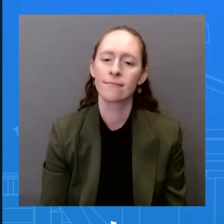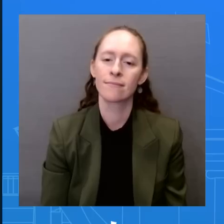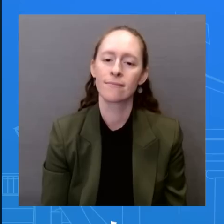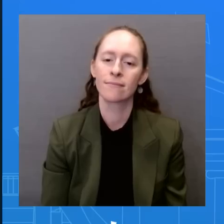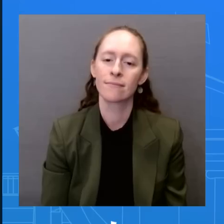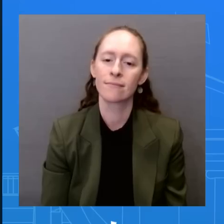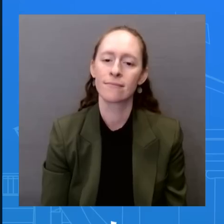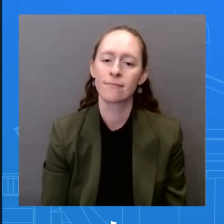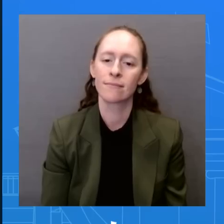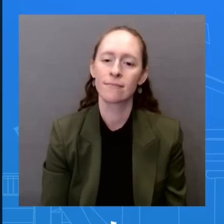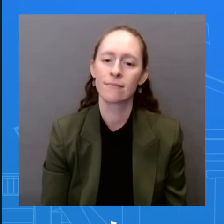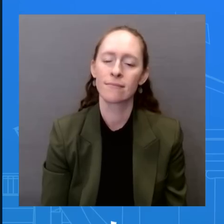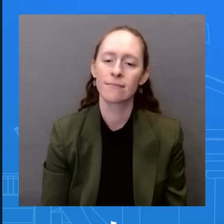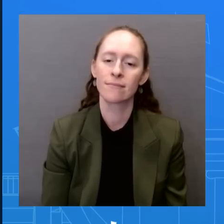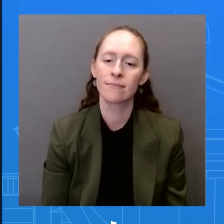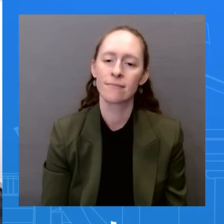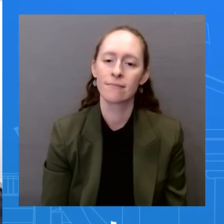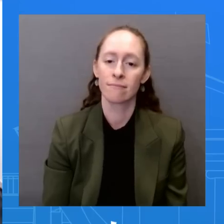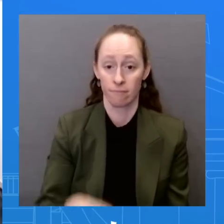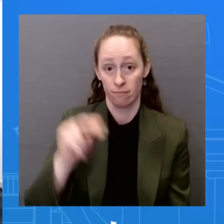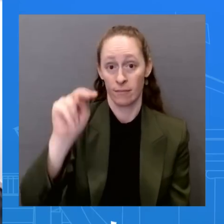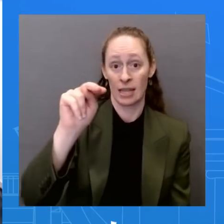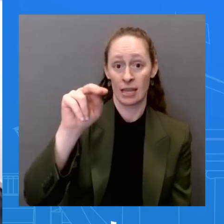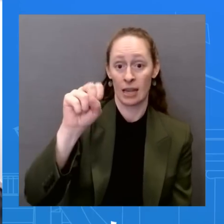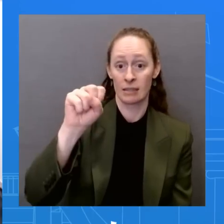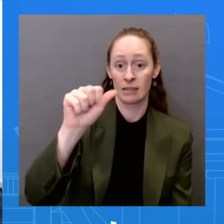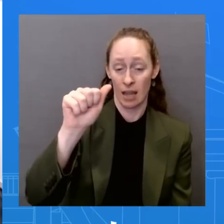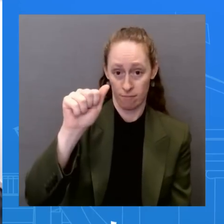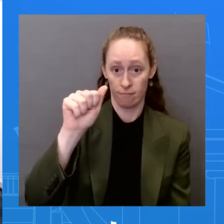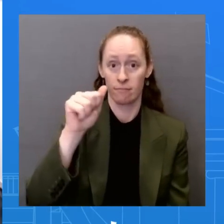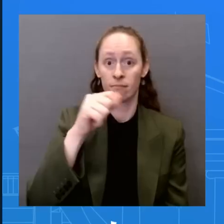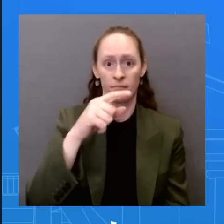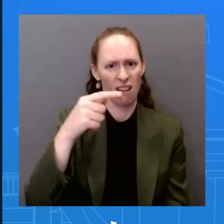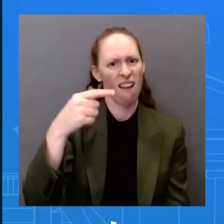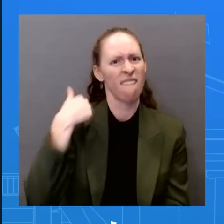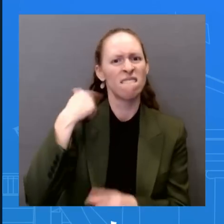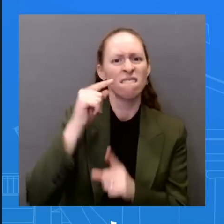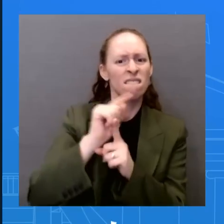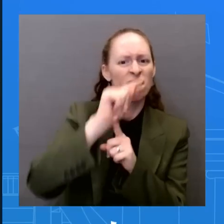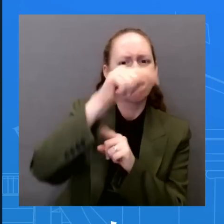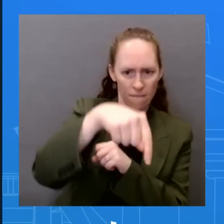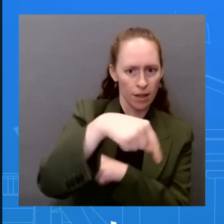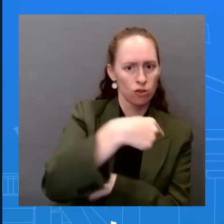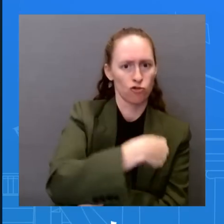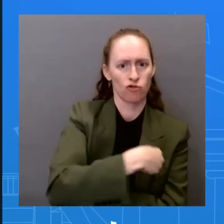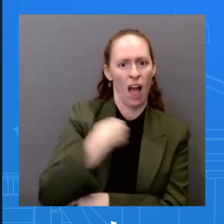Is there any response from the administration? Ms. Jean-Pierre: So I would refer you to NSA on -- on these claims from China.